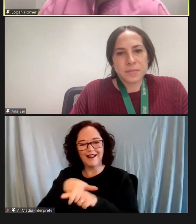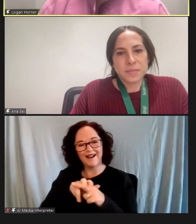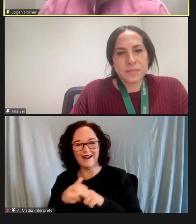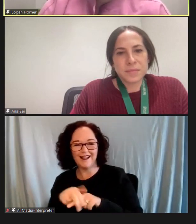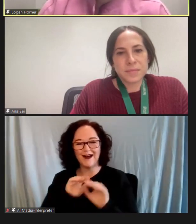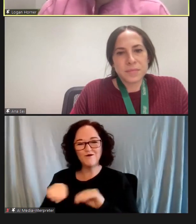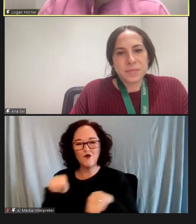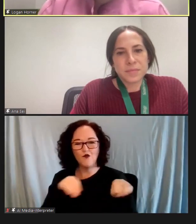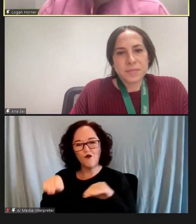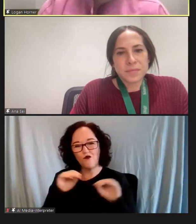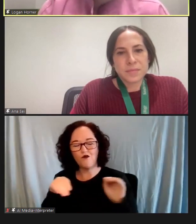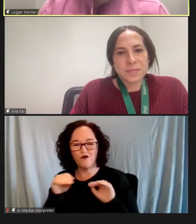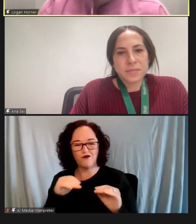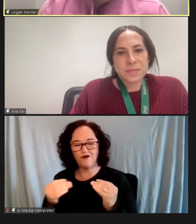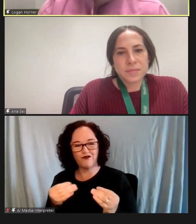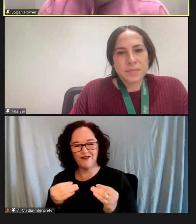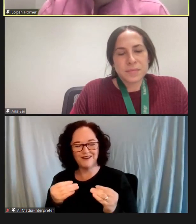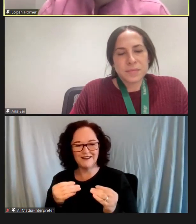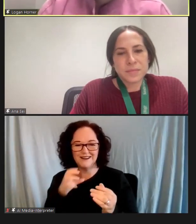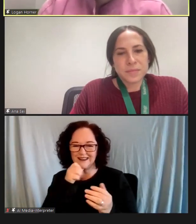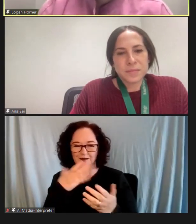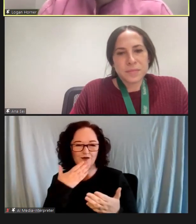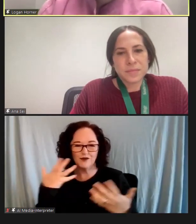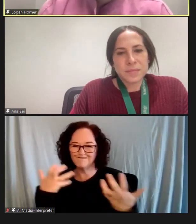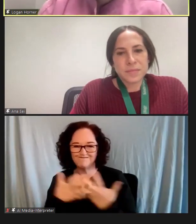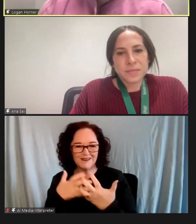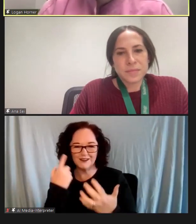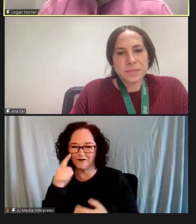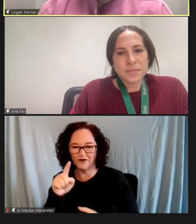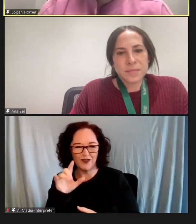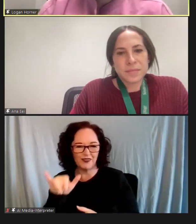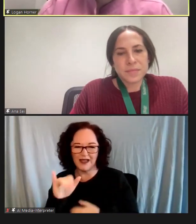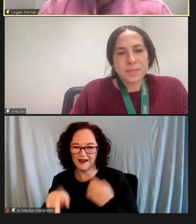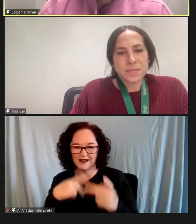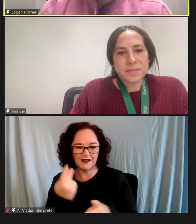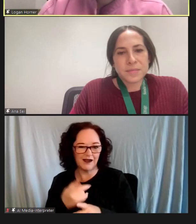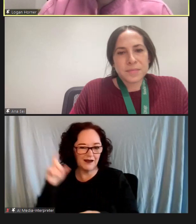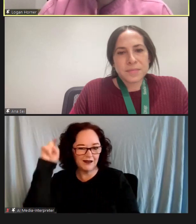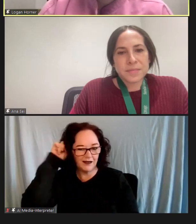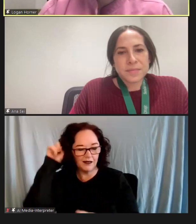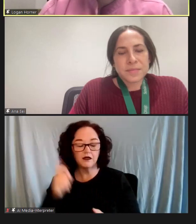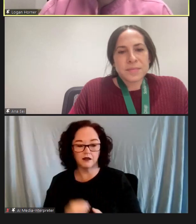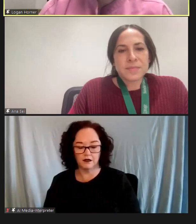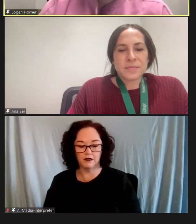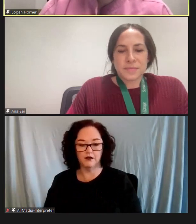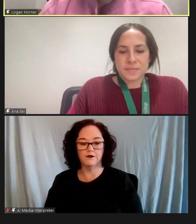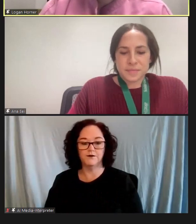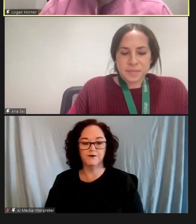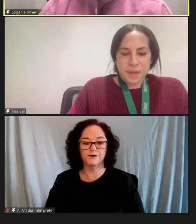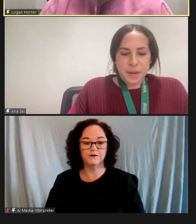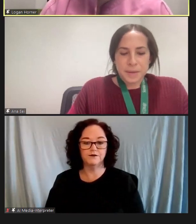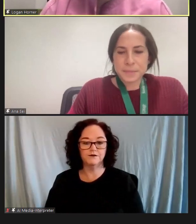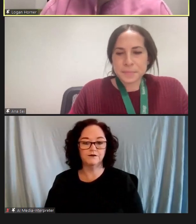did trying some other options so I still